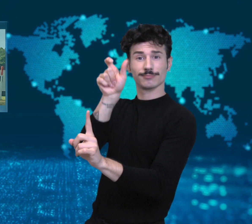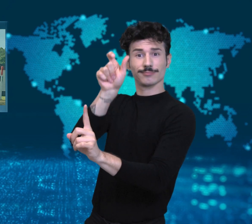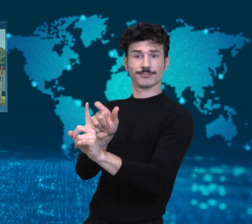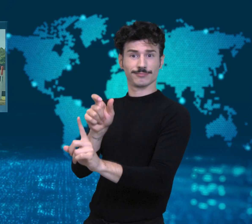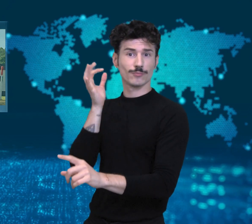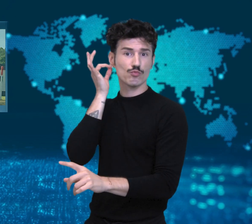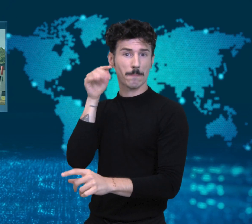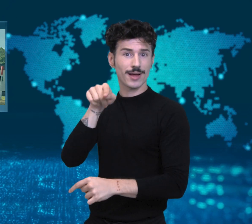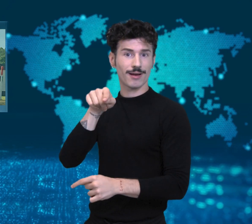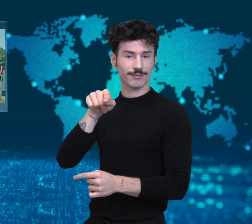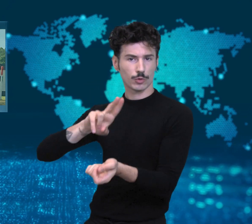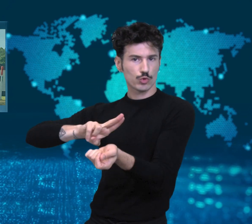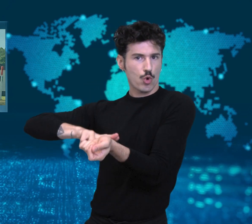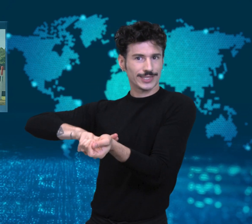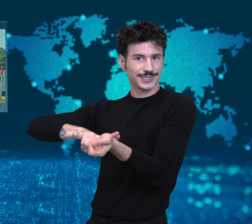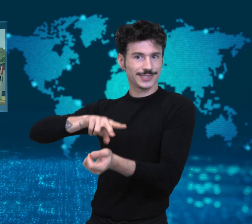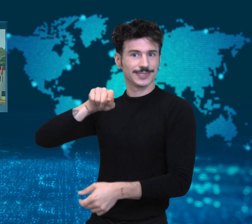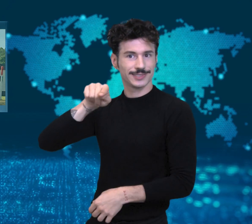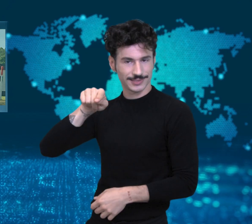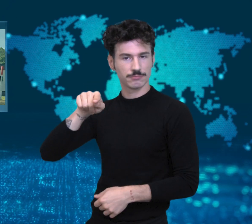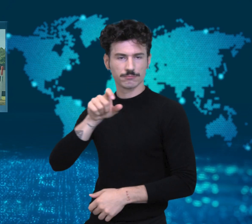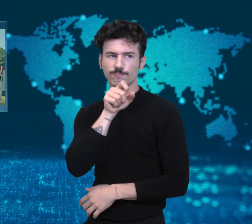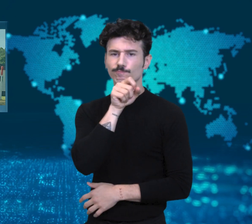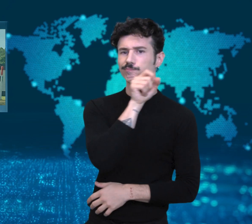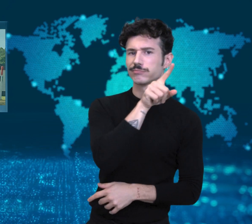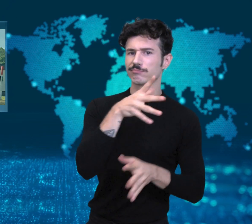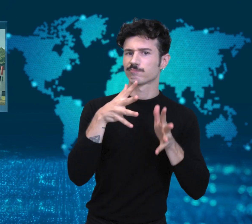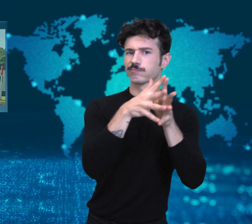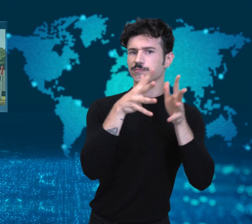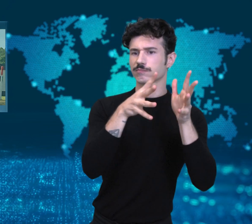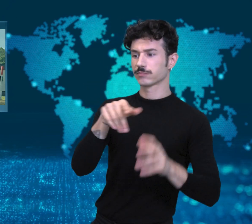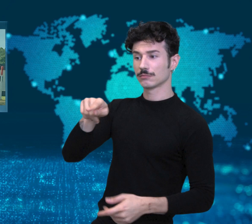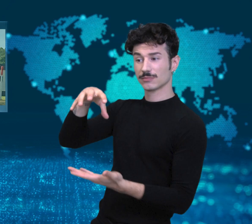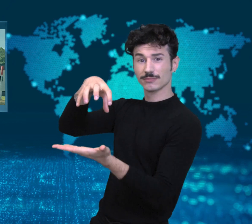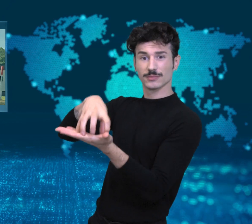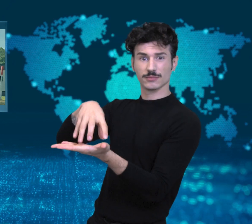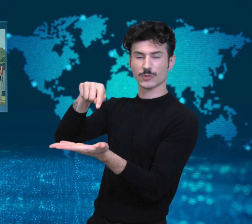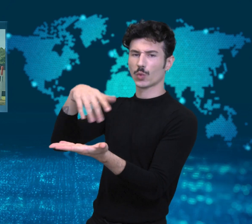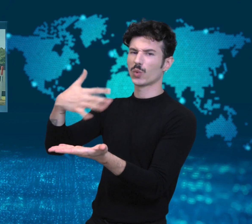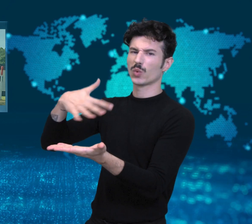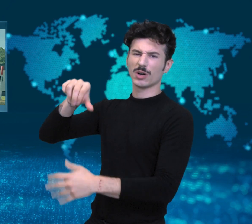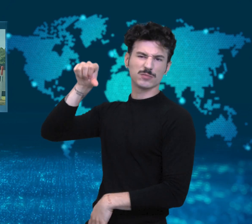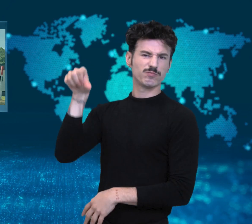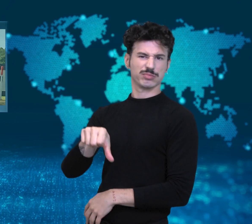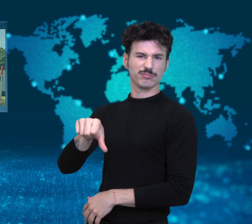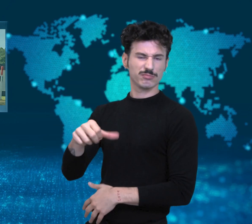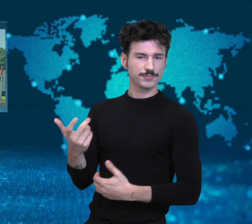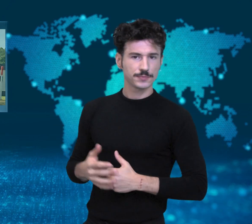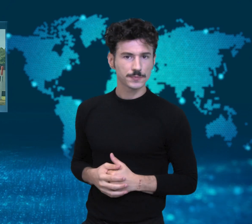of Georgia reported terrible medical neglect against migrants.